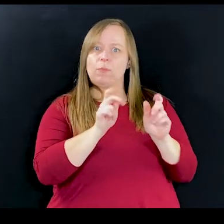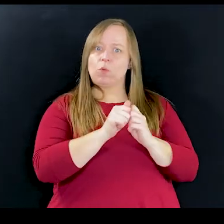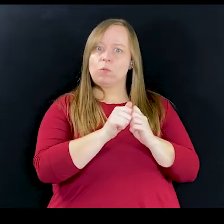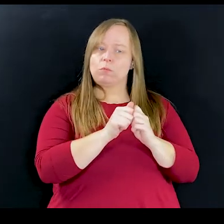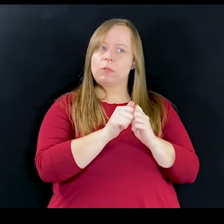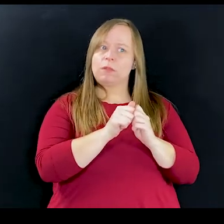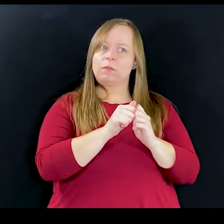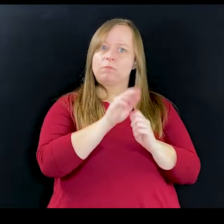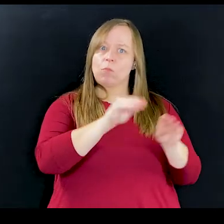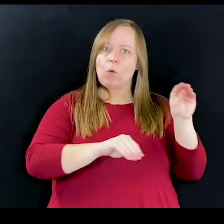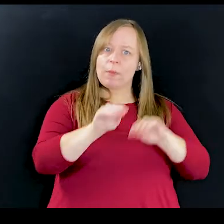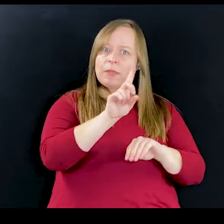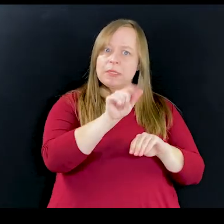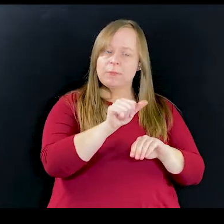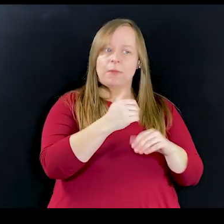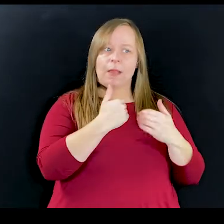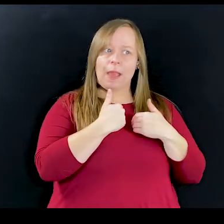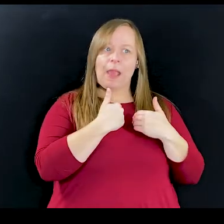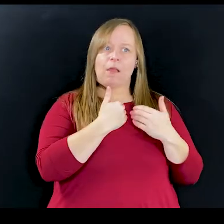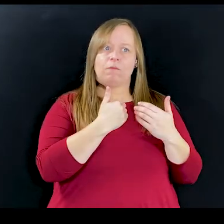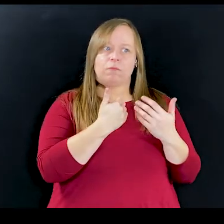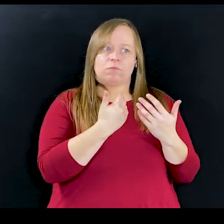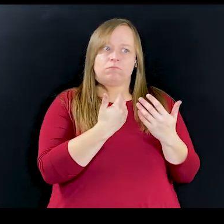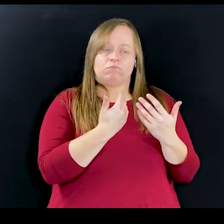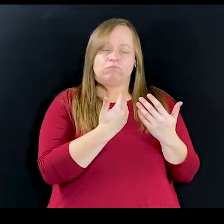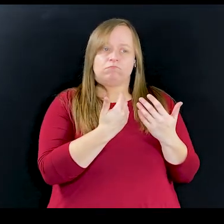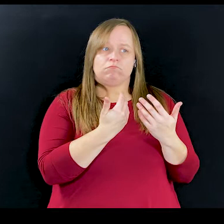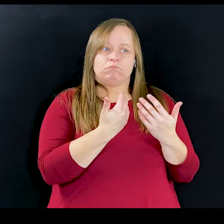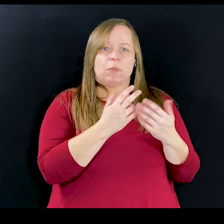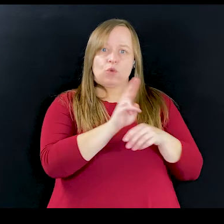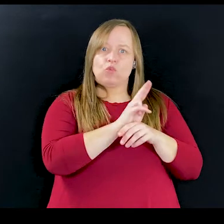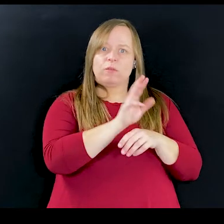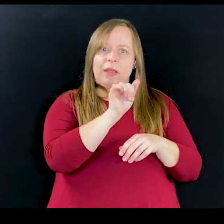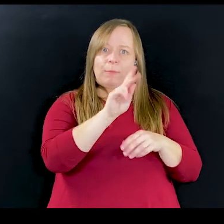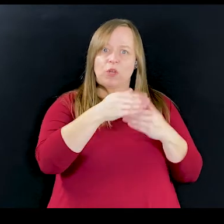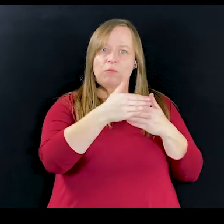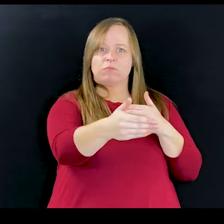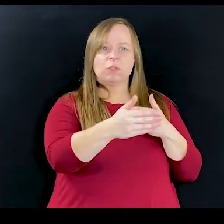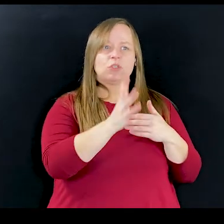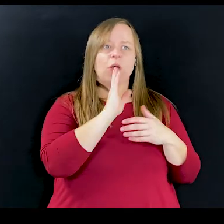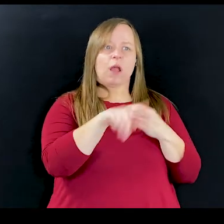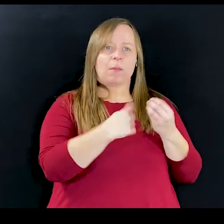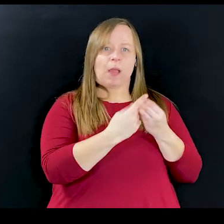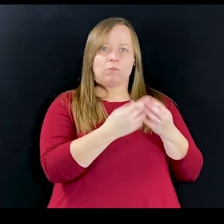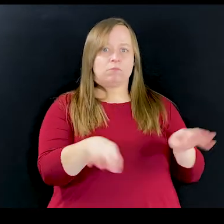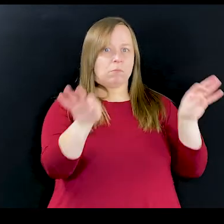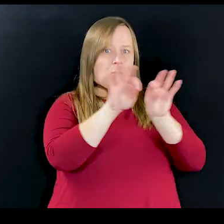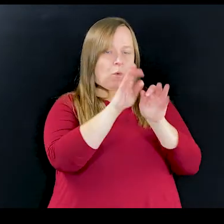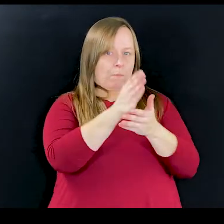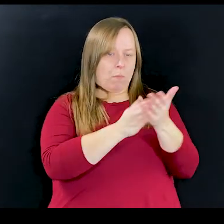who have mobility disabilities would be able to use Amtrak. I think that the most talked about term in this agreement